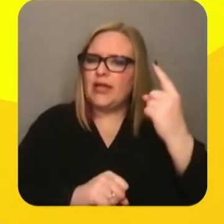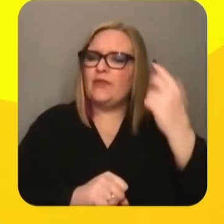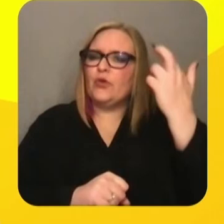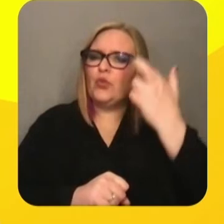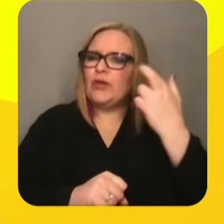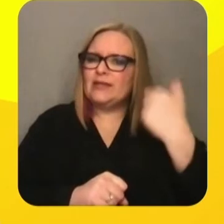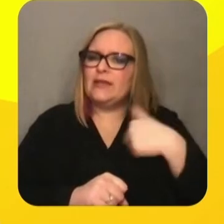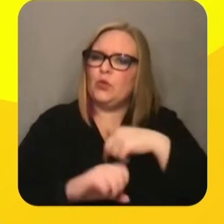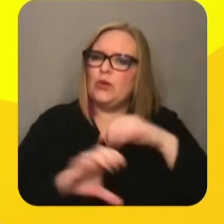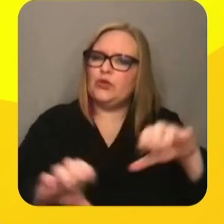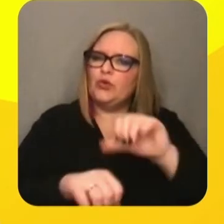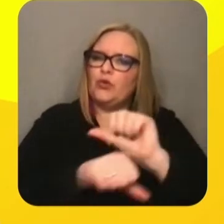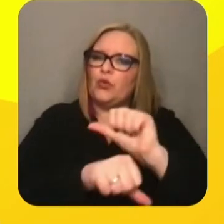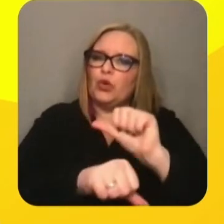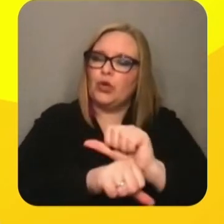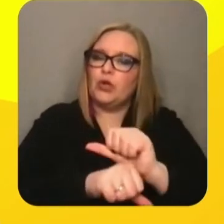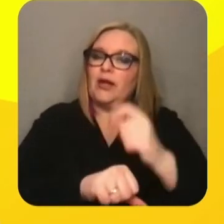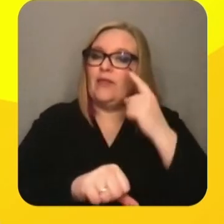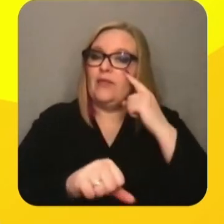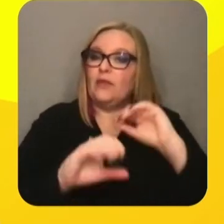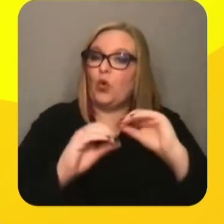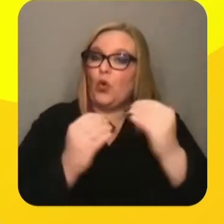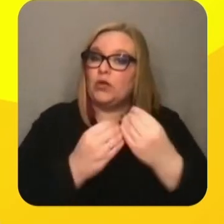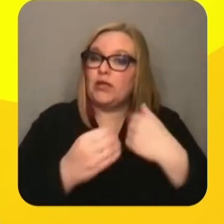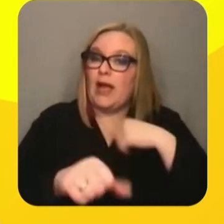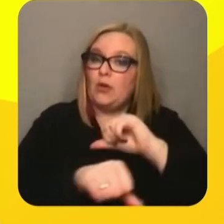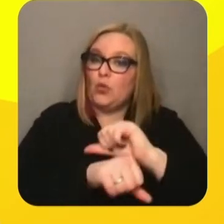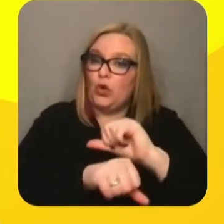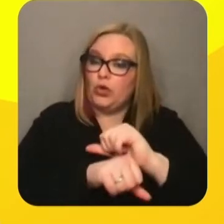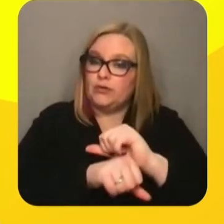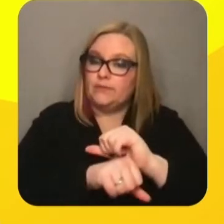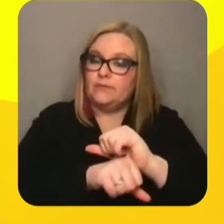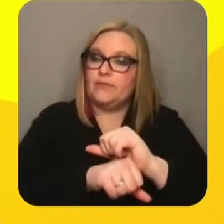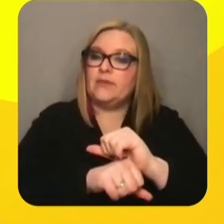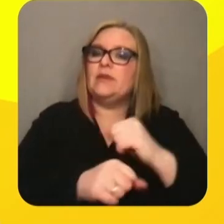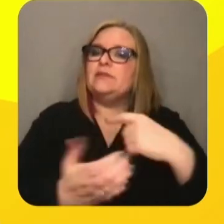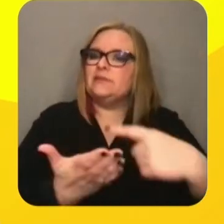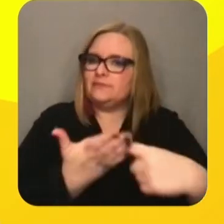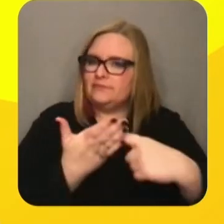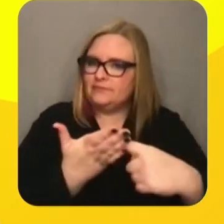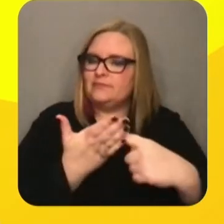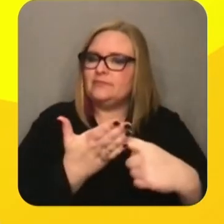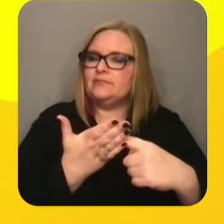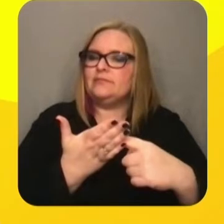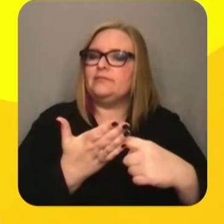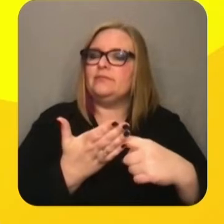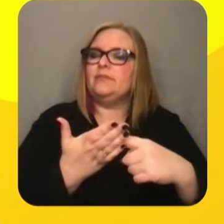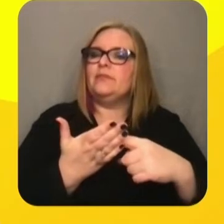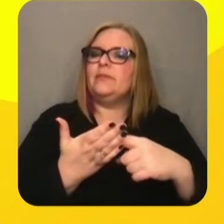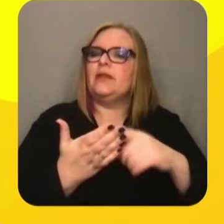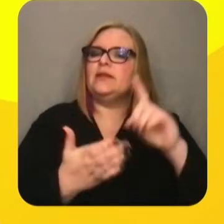So I think one of the organizations I worked for from having those discussions and setting some ambitions, we went from being like 30% women in leadership